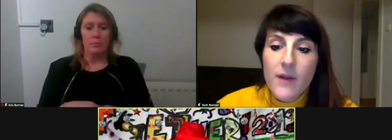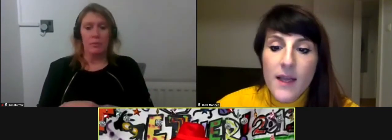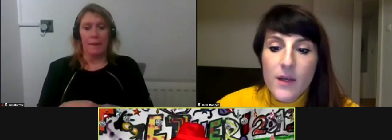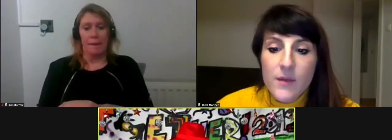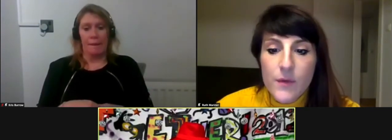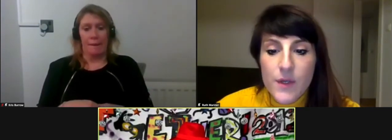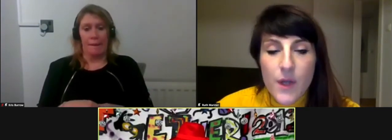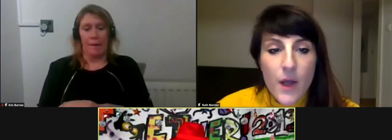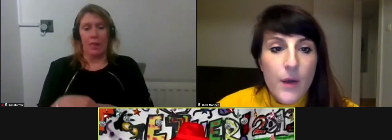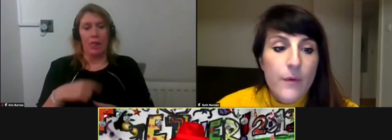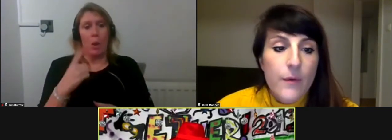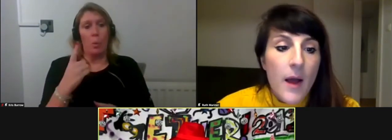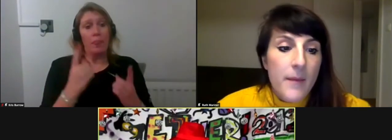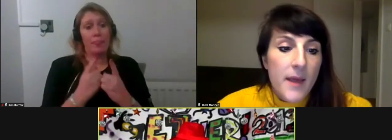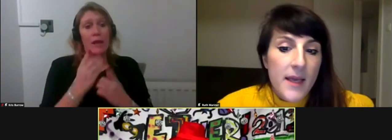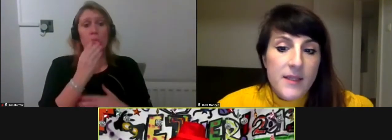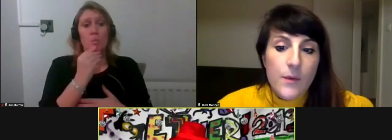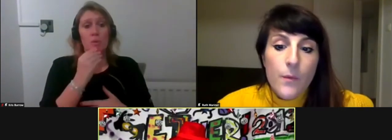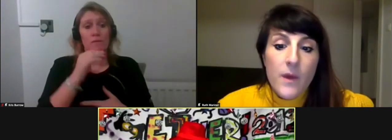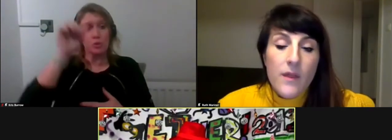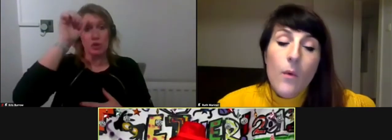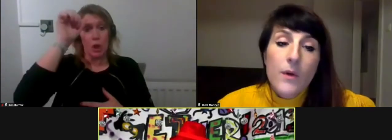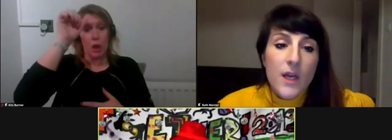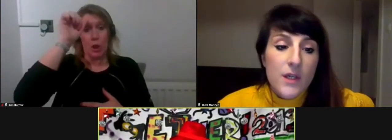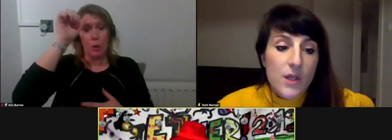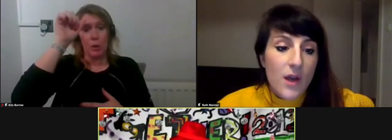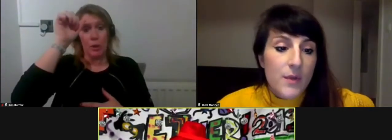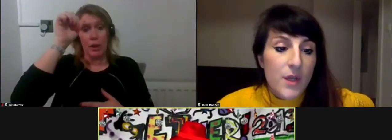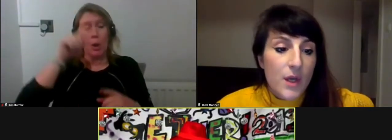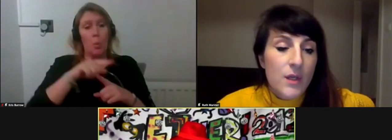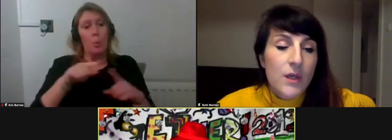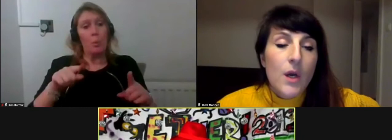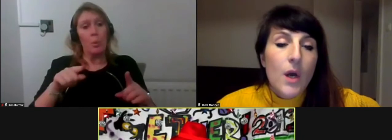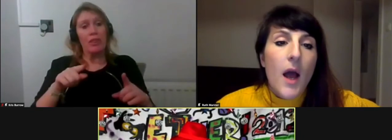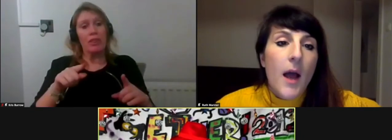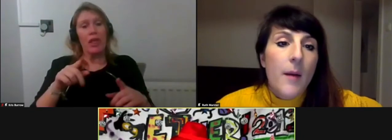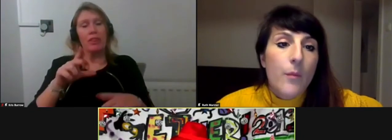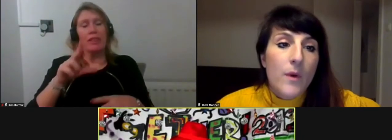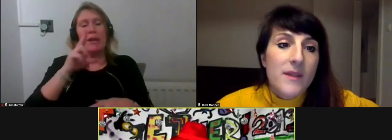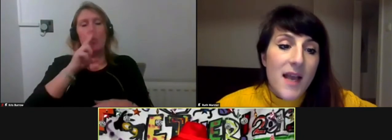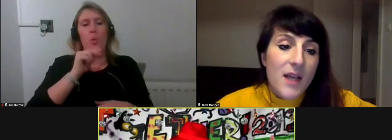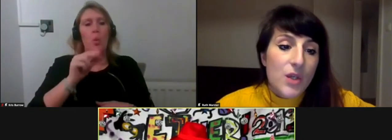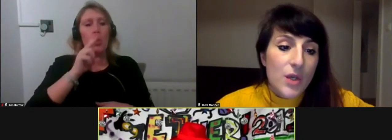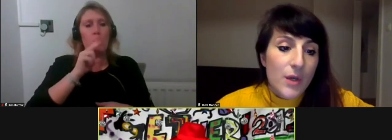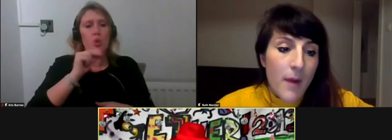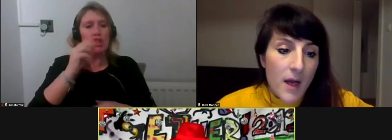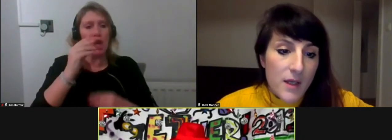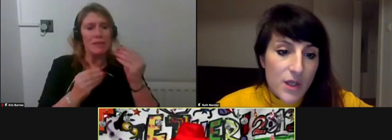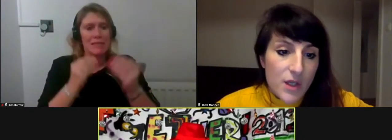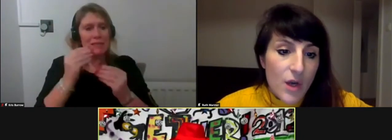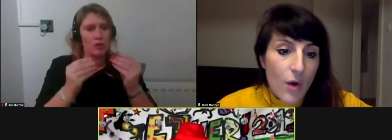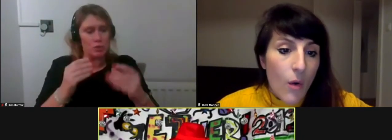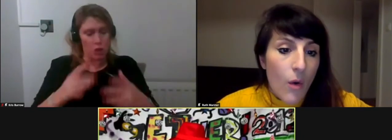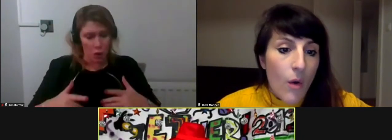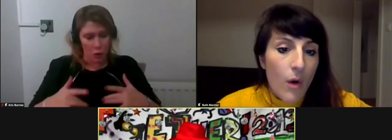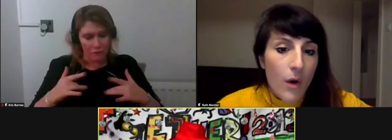be really useful to know, is with the Audio Description was there too much or